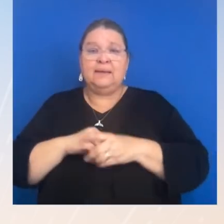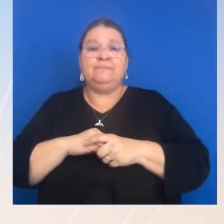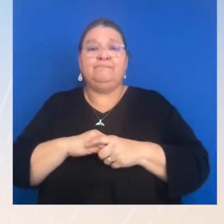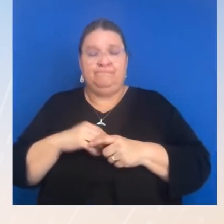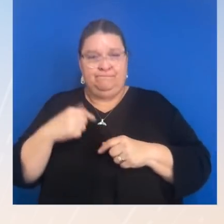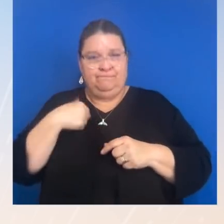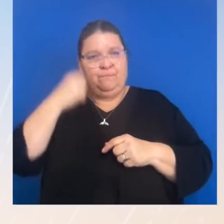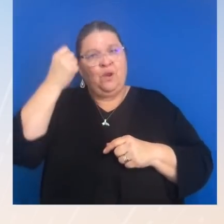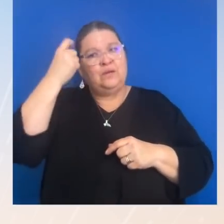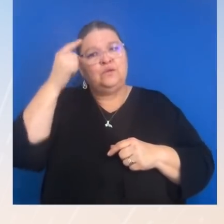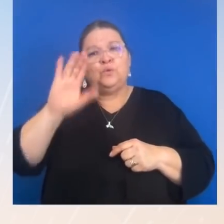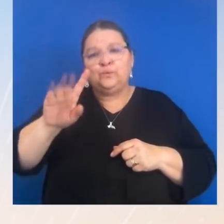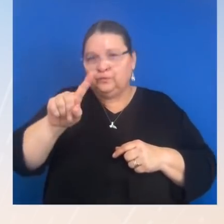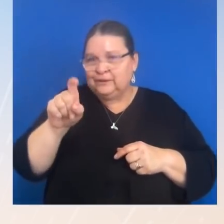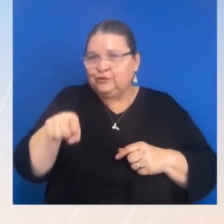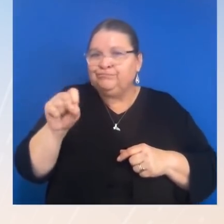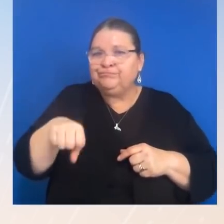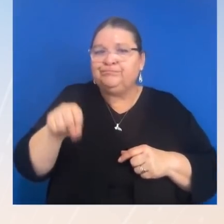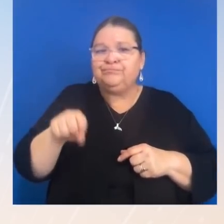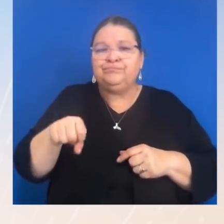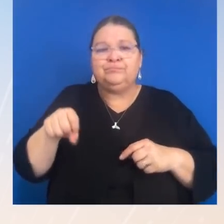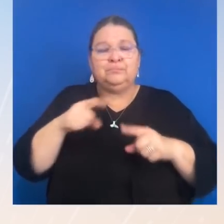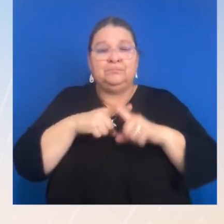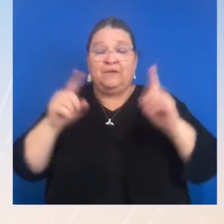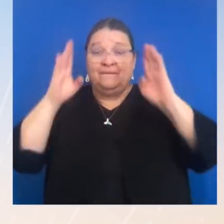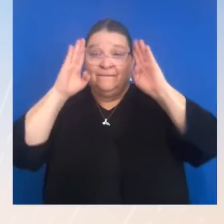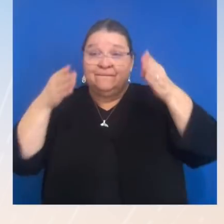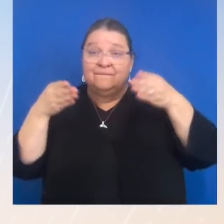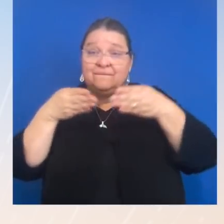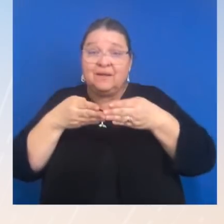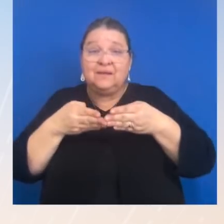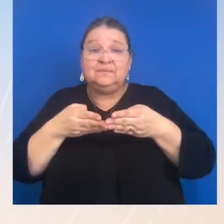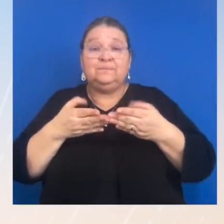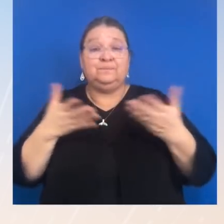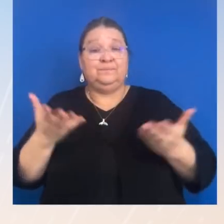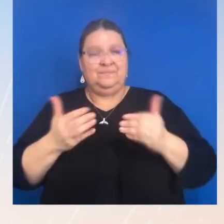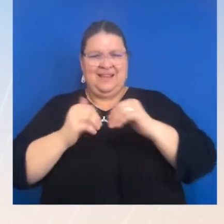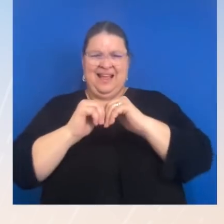how we're going to bring an end to the conflict is to support and boost up the Ukrainians,